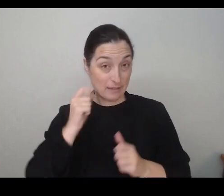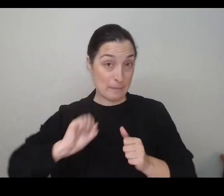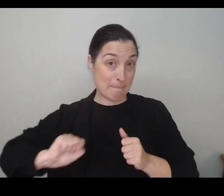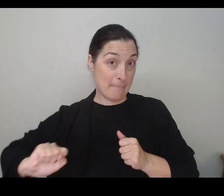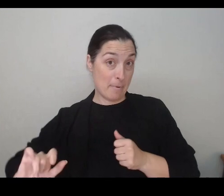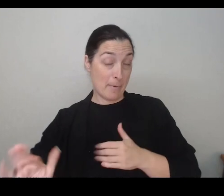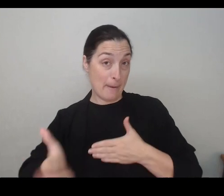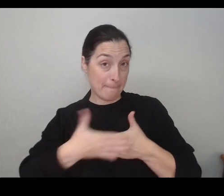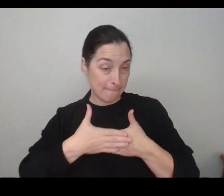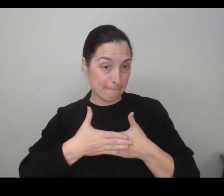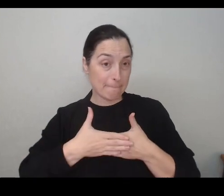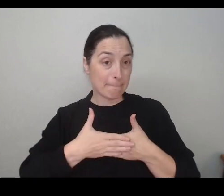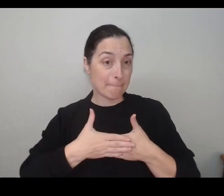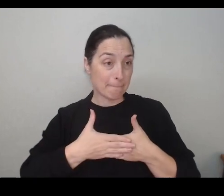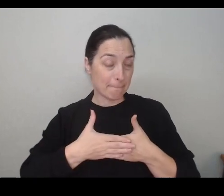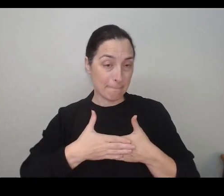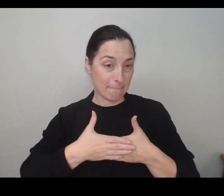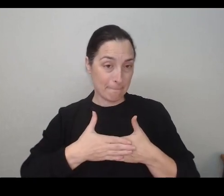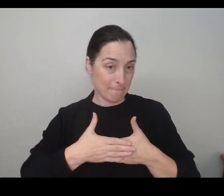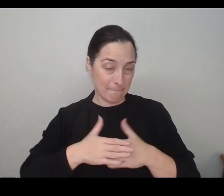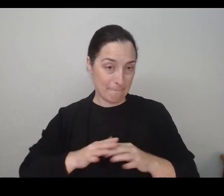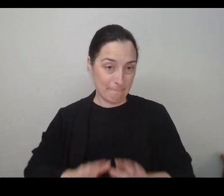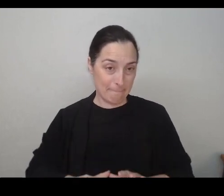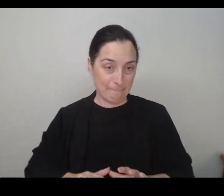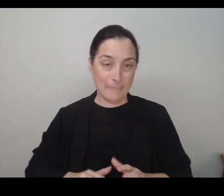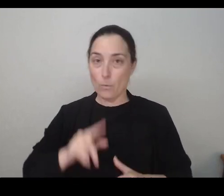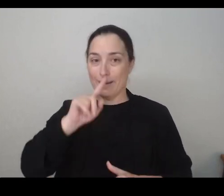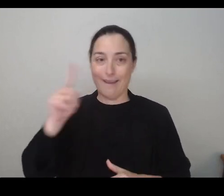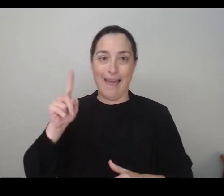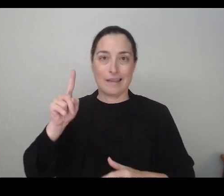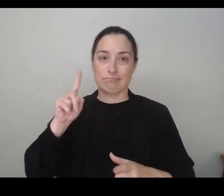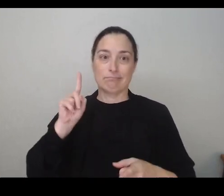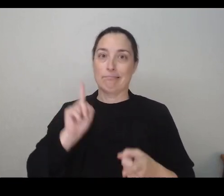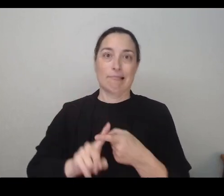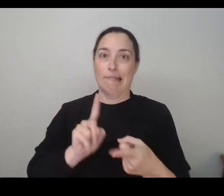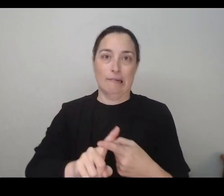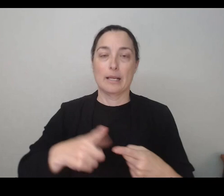I'm afraid we don't have the liberty of carrying on, because this is being broadcast,